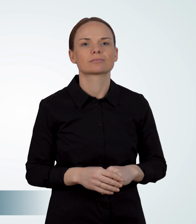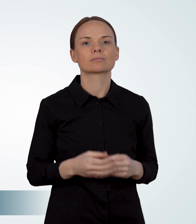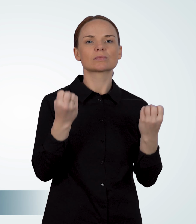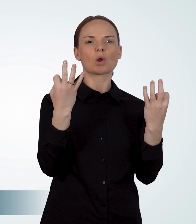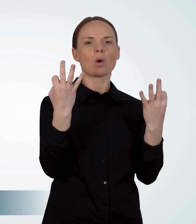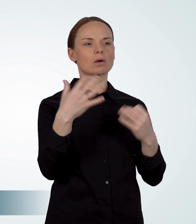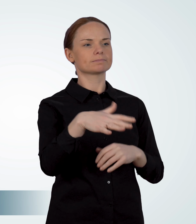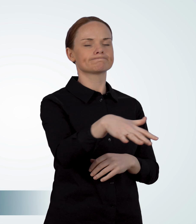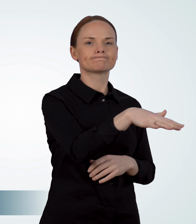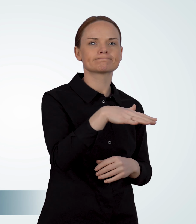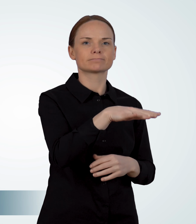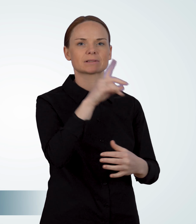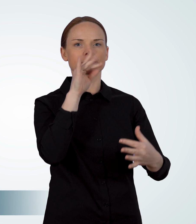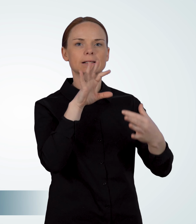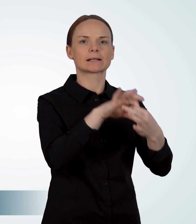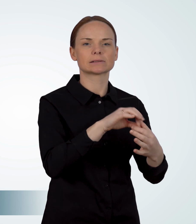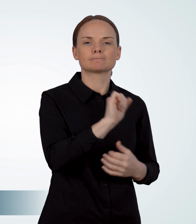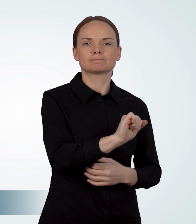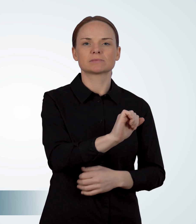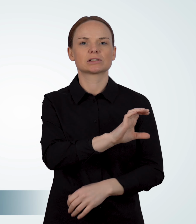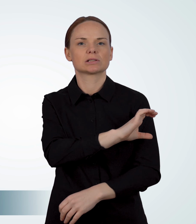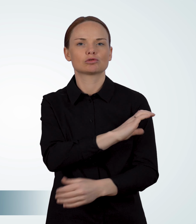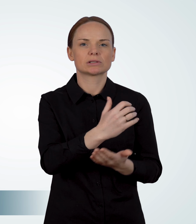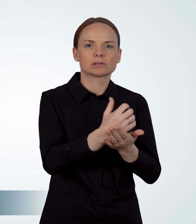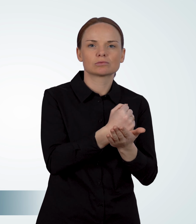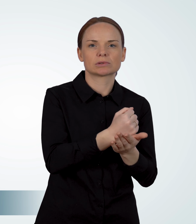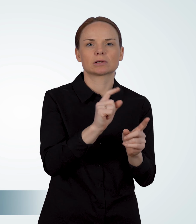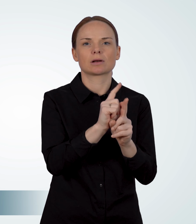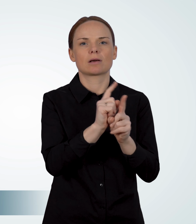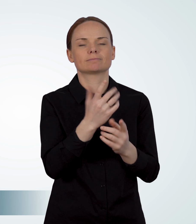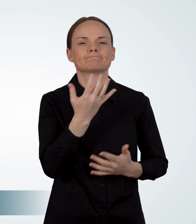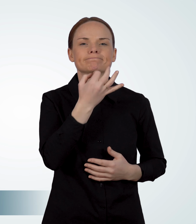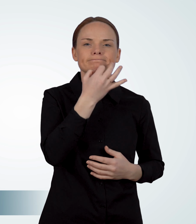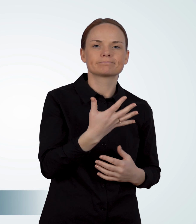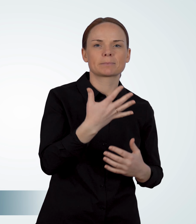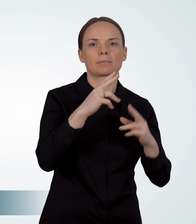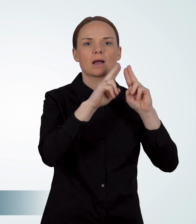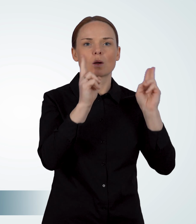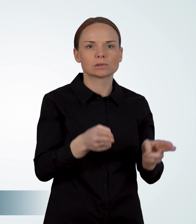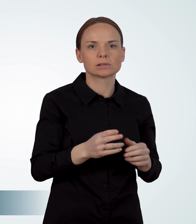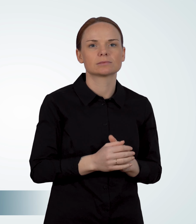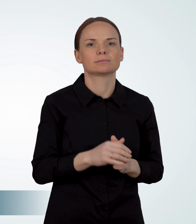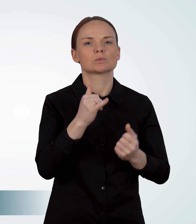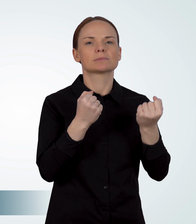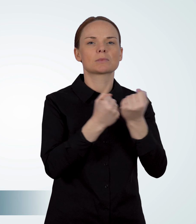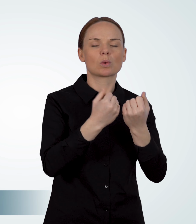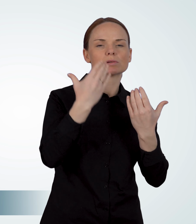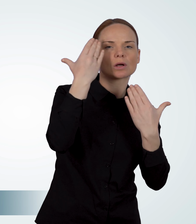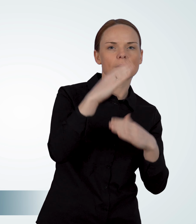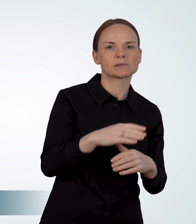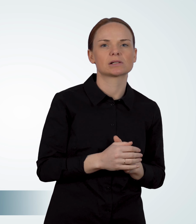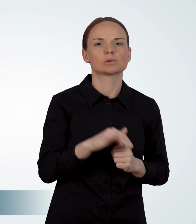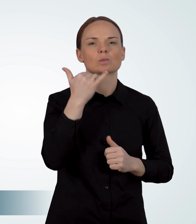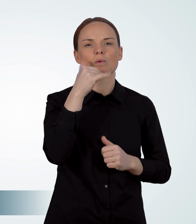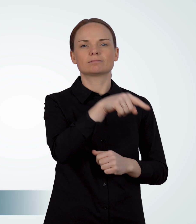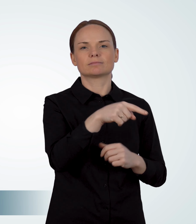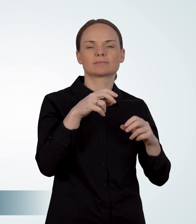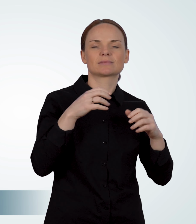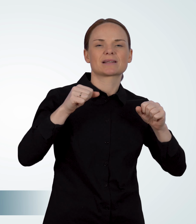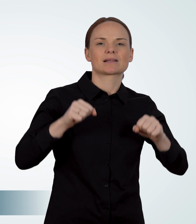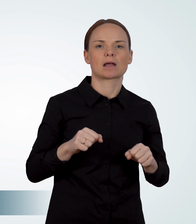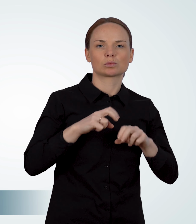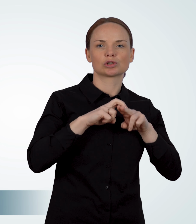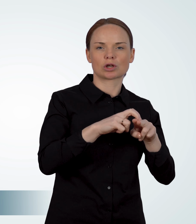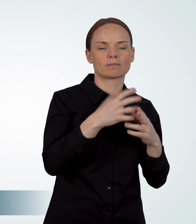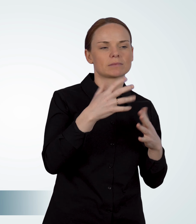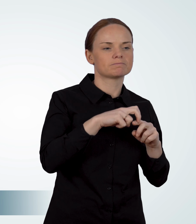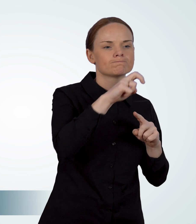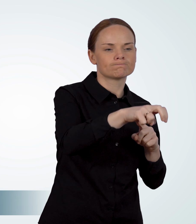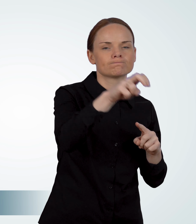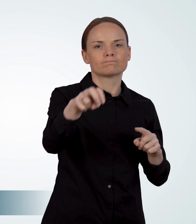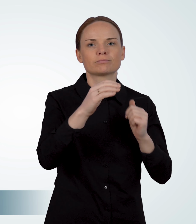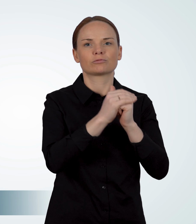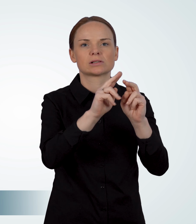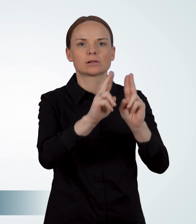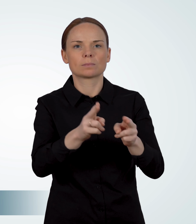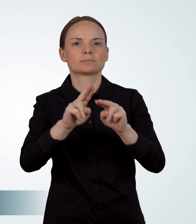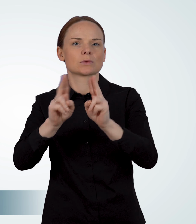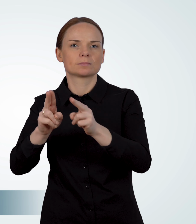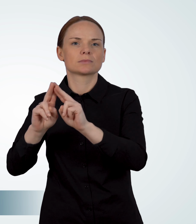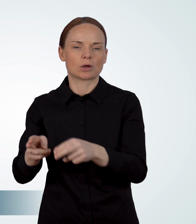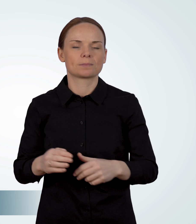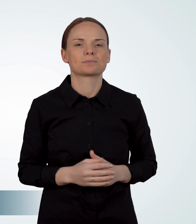• has no security of tenure (e.g. temporary lodgings, supported accommodation or couch surfing)